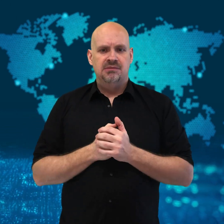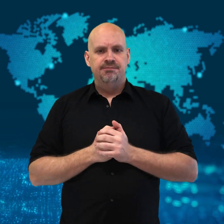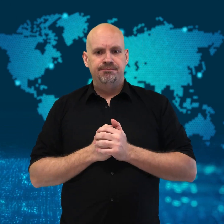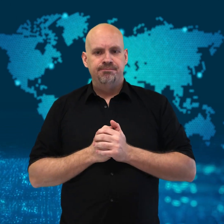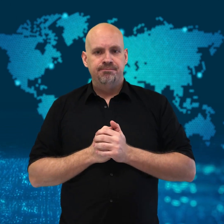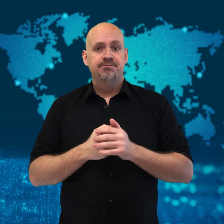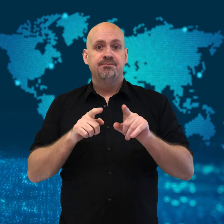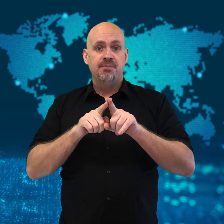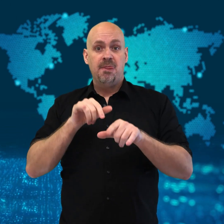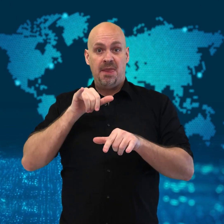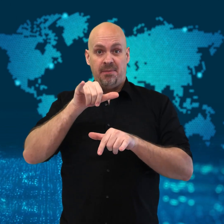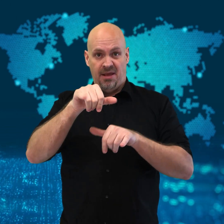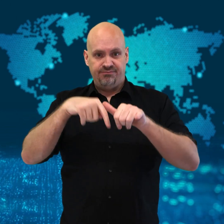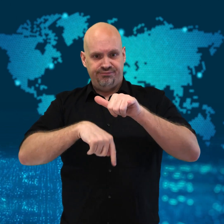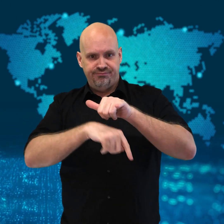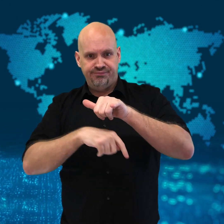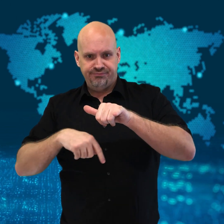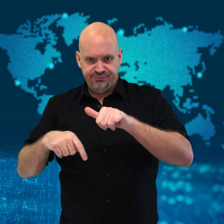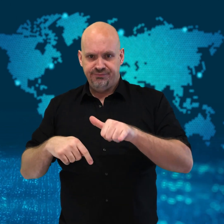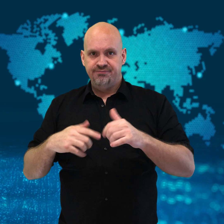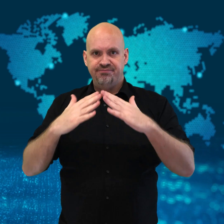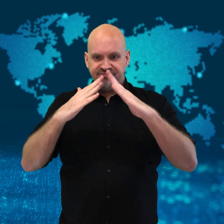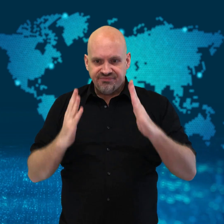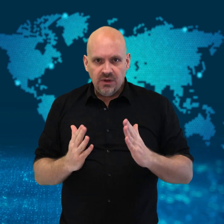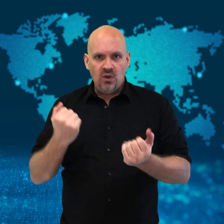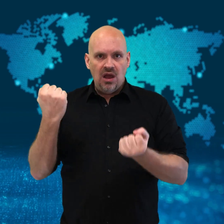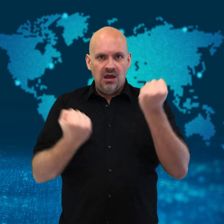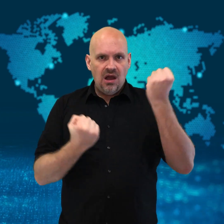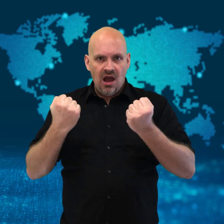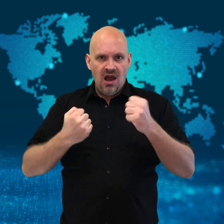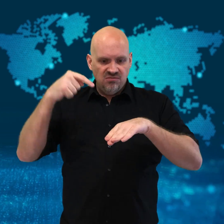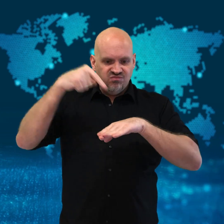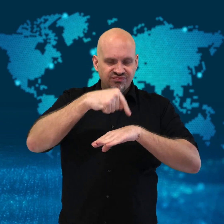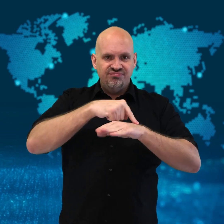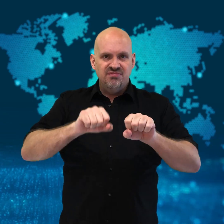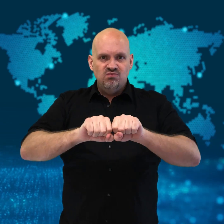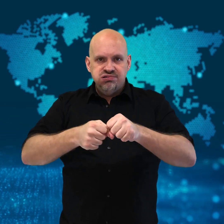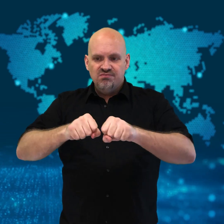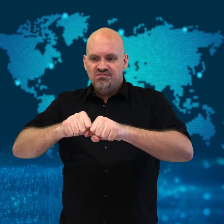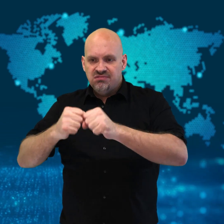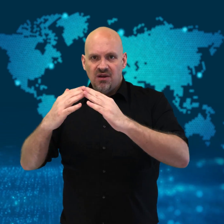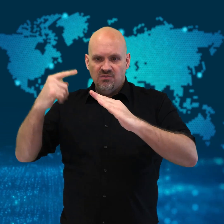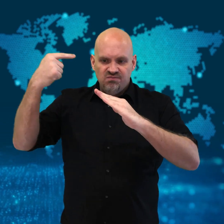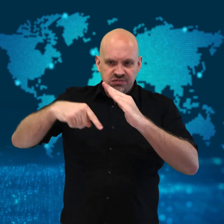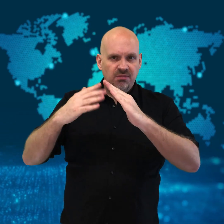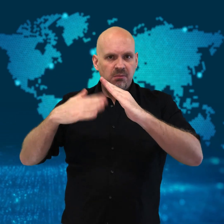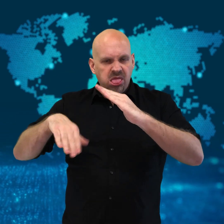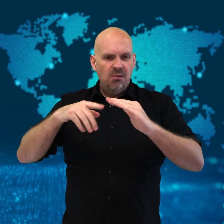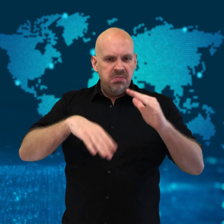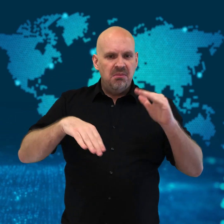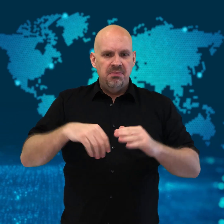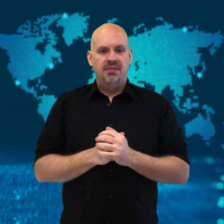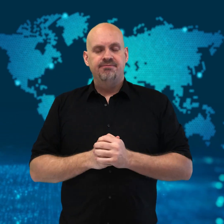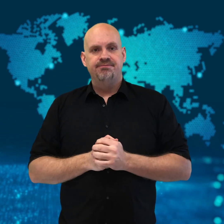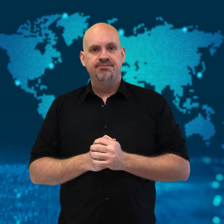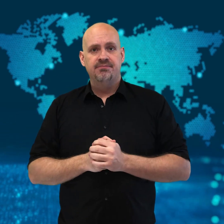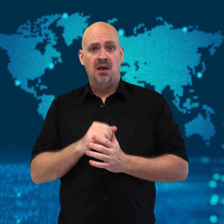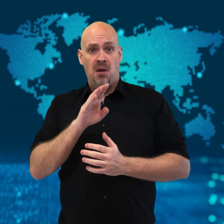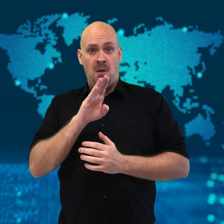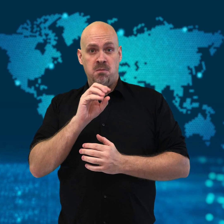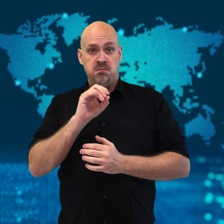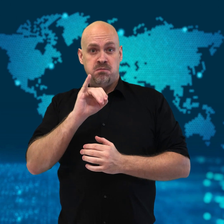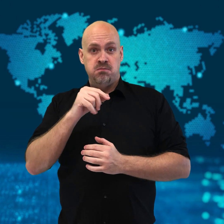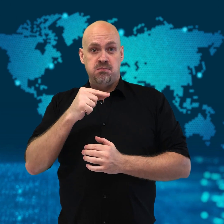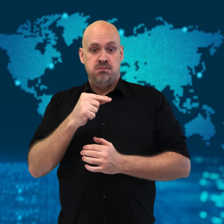Two people were injured when pieces of the cargo plane broke off and